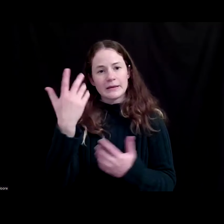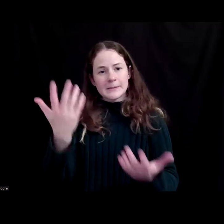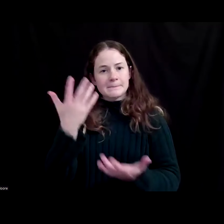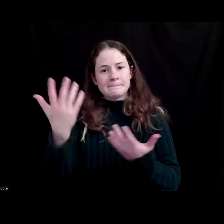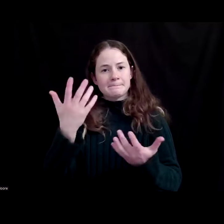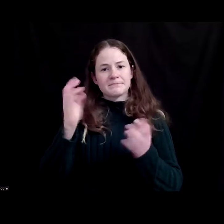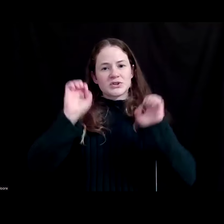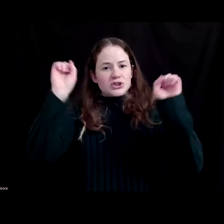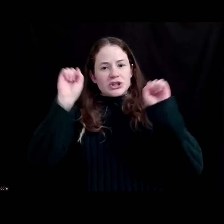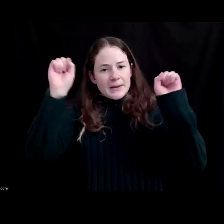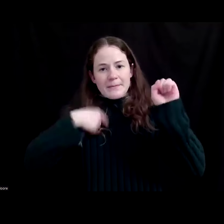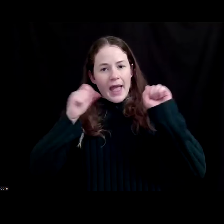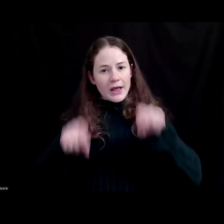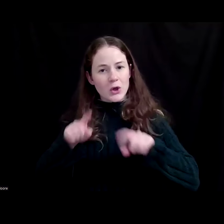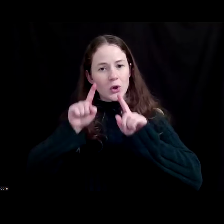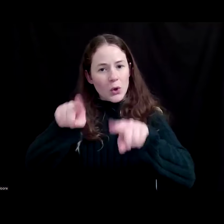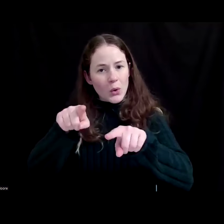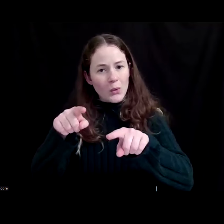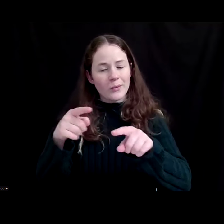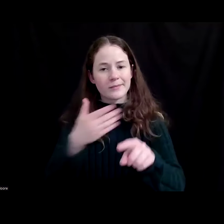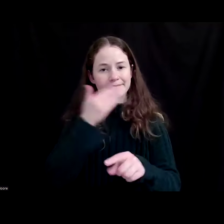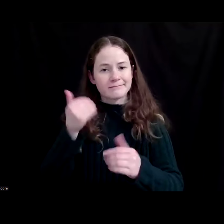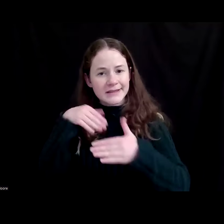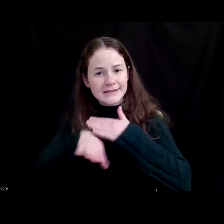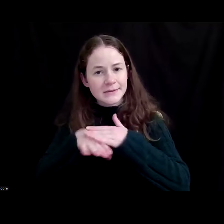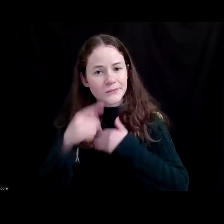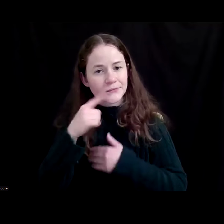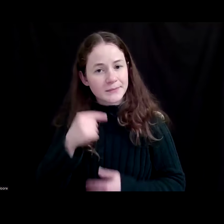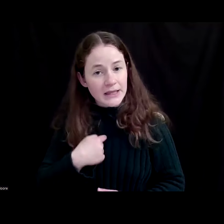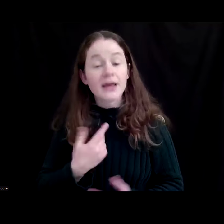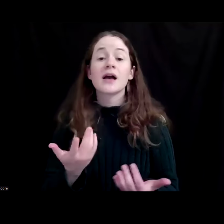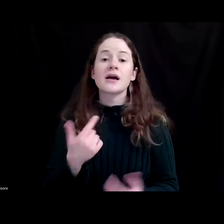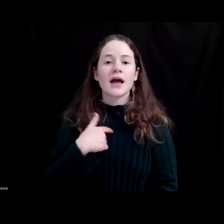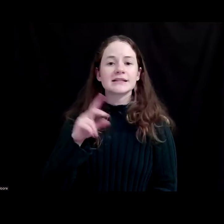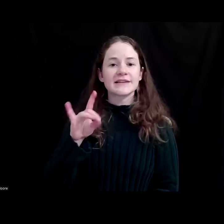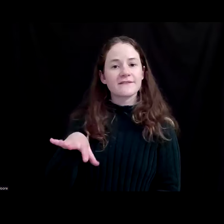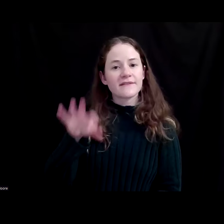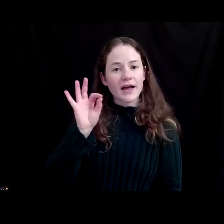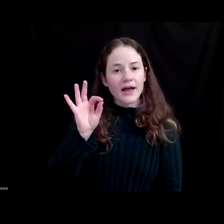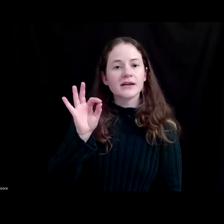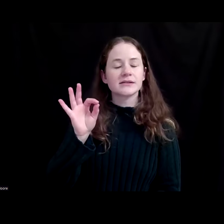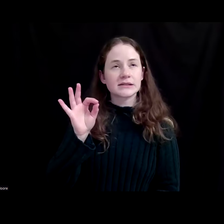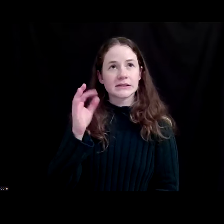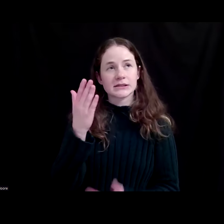go to that might have accessibility. I found some um help um in like uh